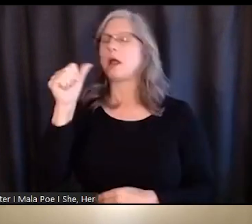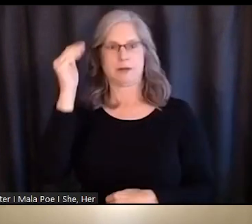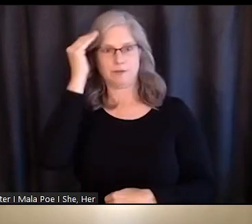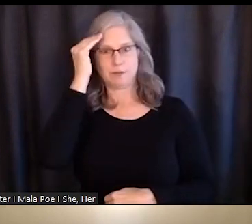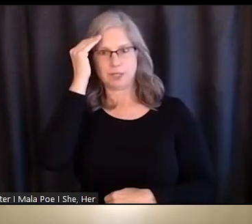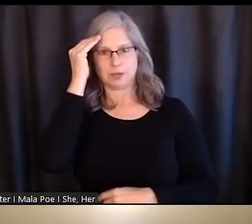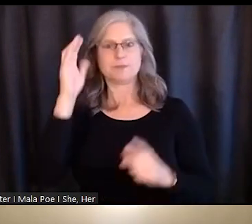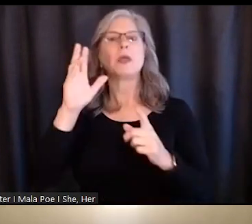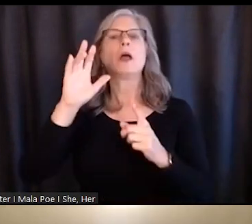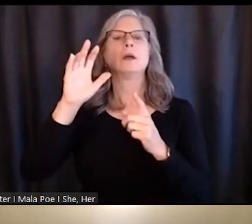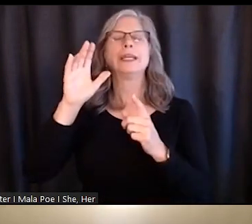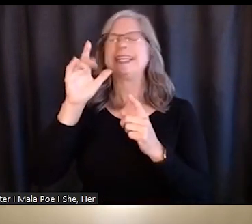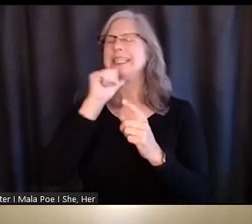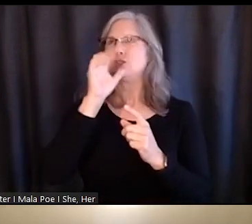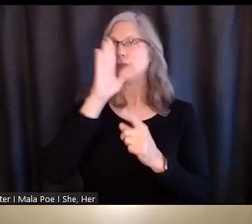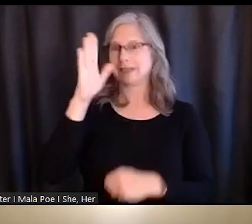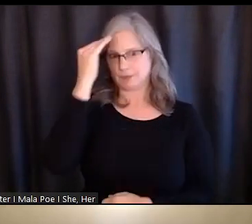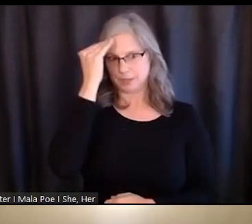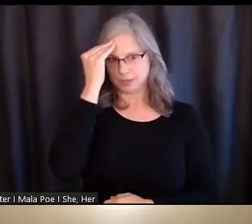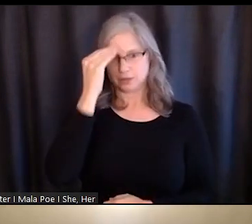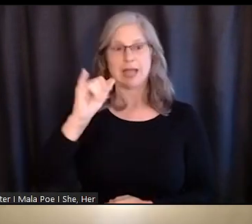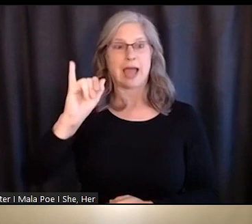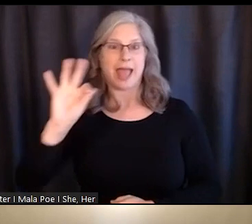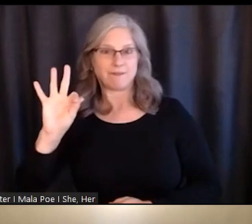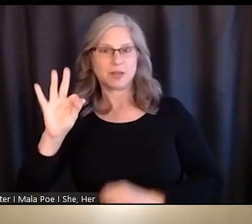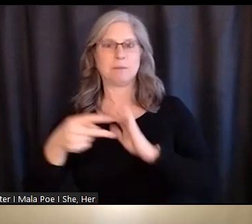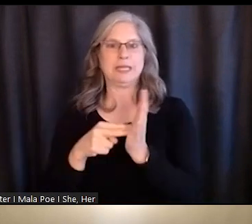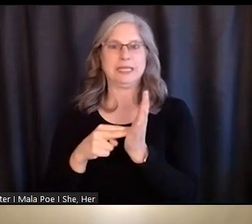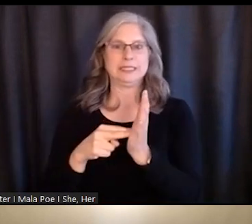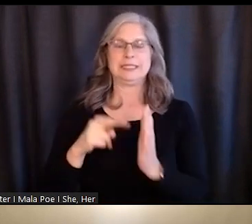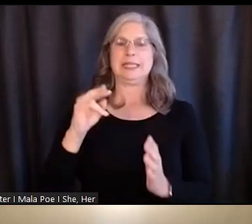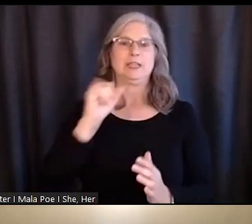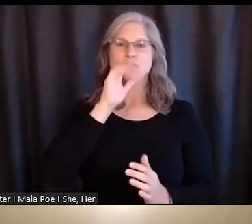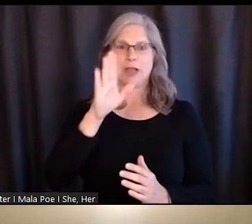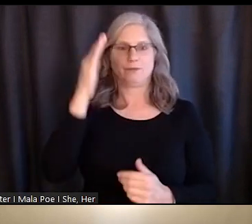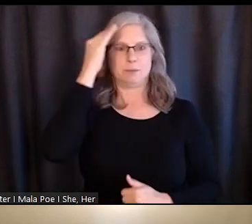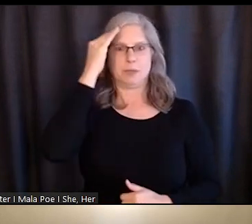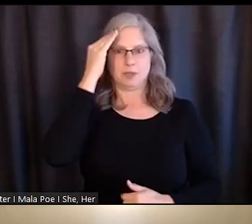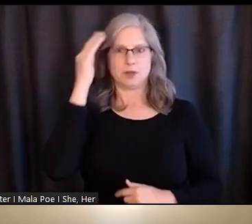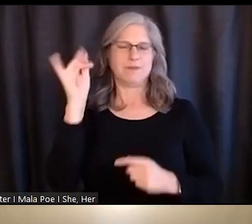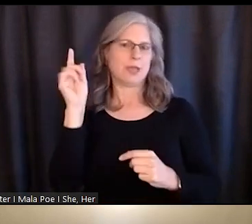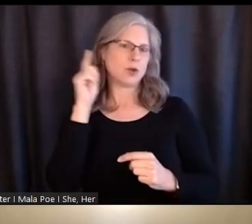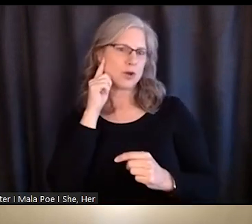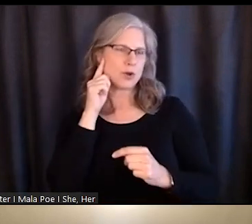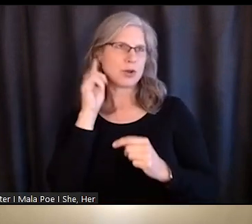for instance, if they'd never heard 'pencil' within the study before within the block that they were currently doing.